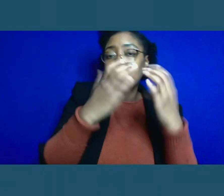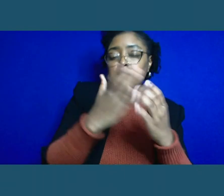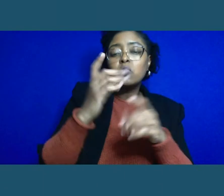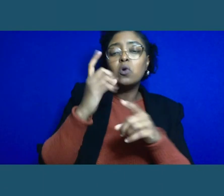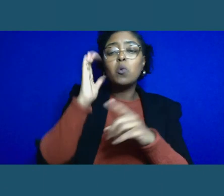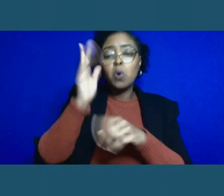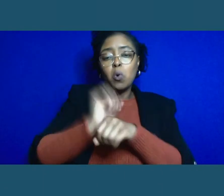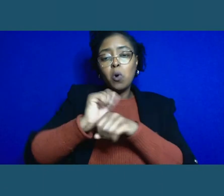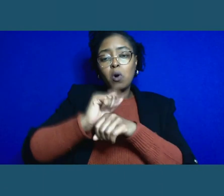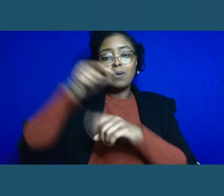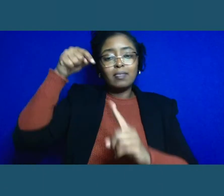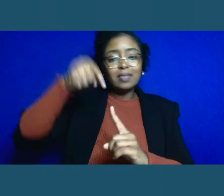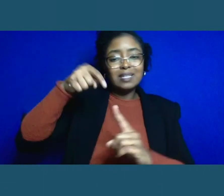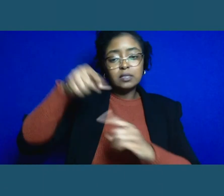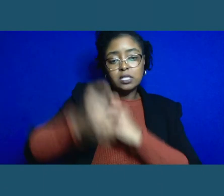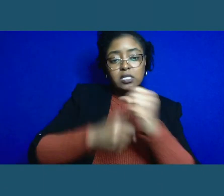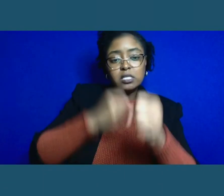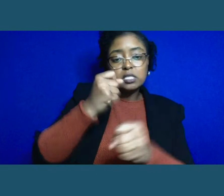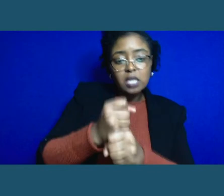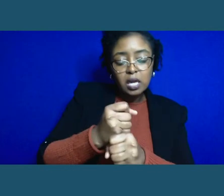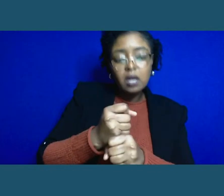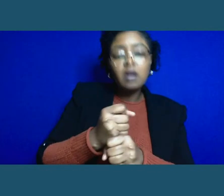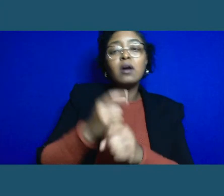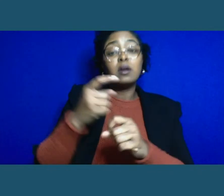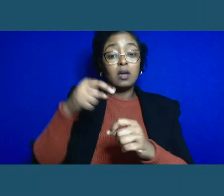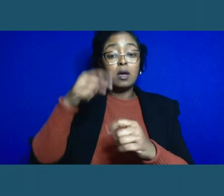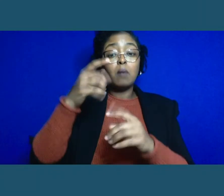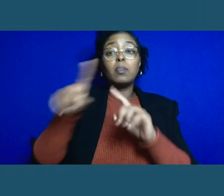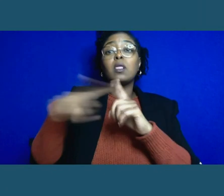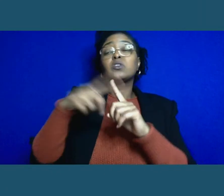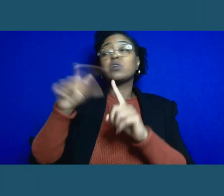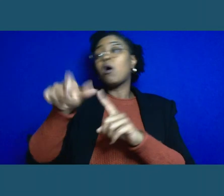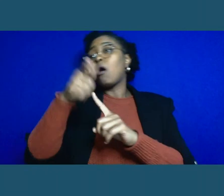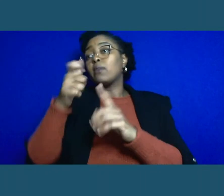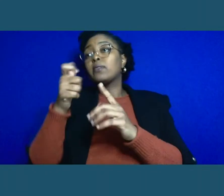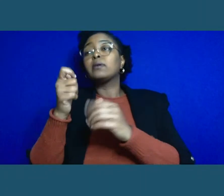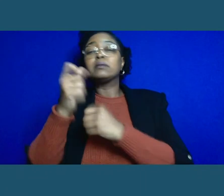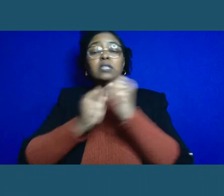working on this year and will continue to work through as we move through several years.